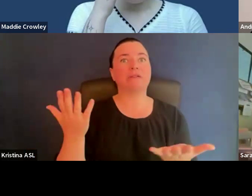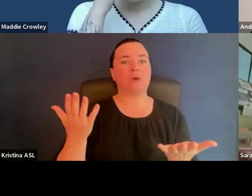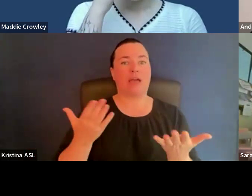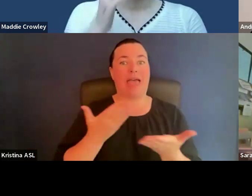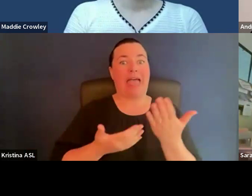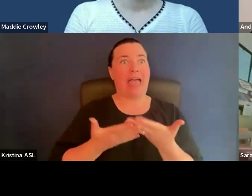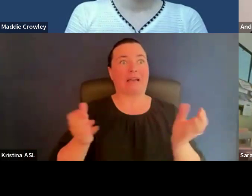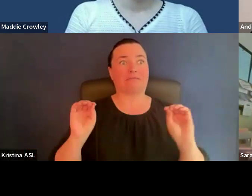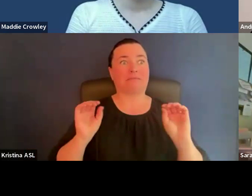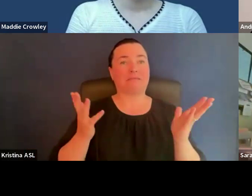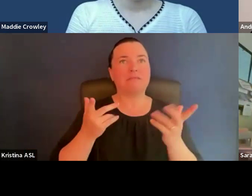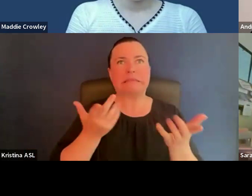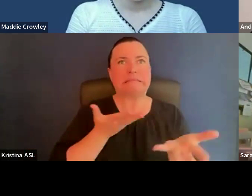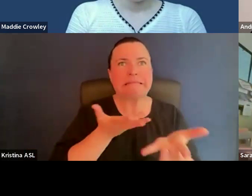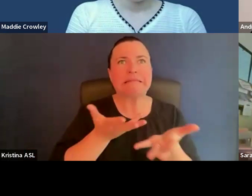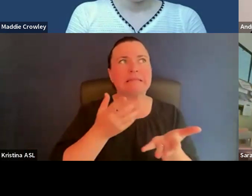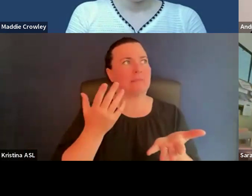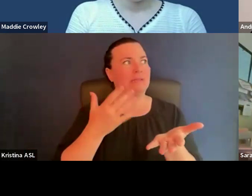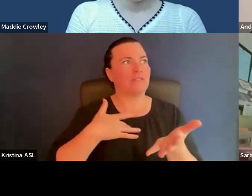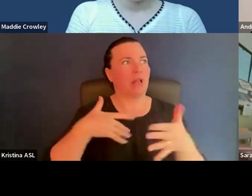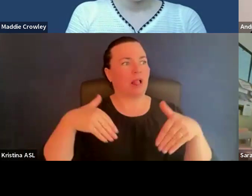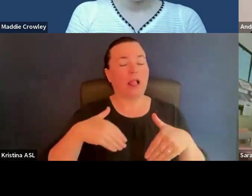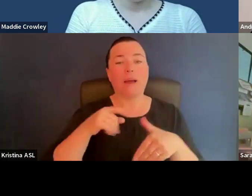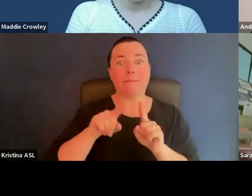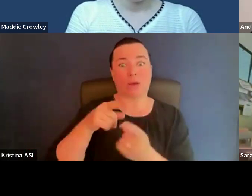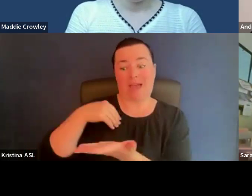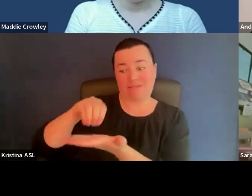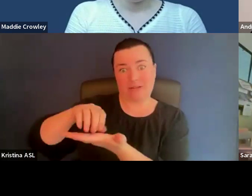it really, really gives you that sense of security,